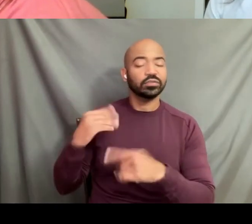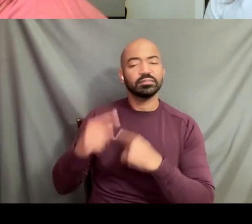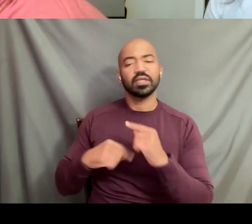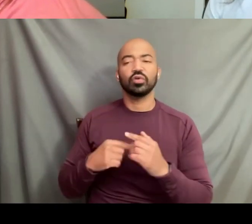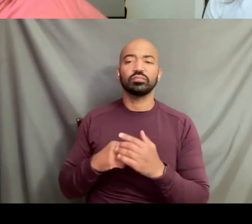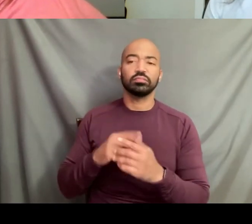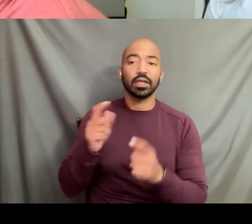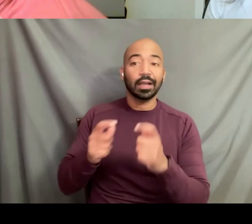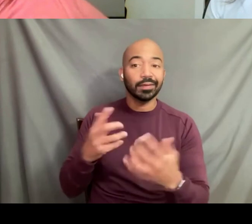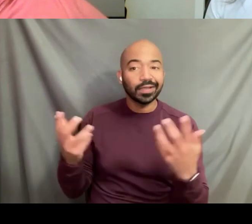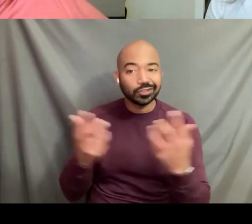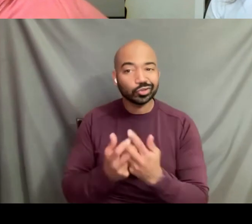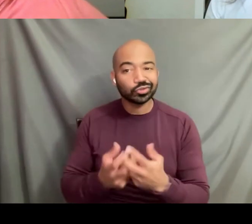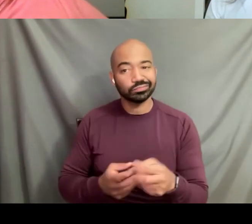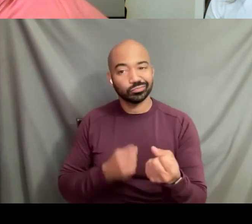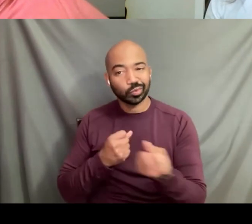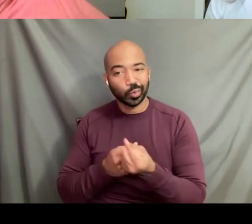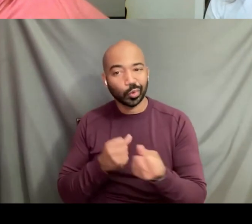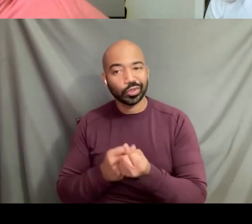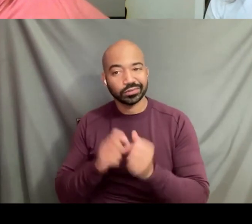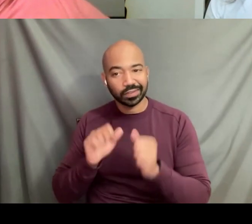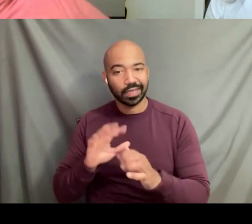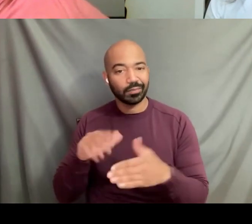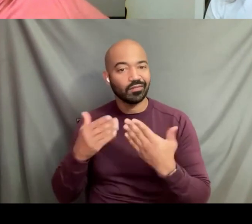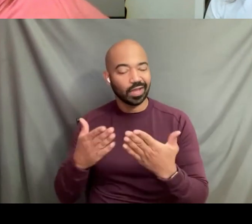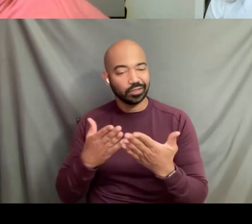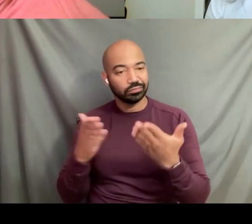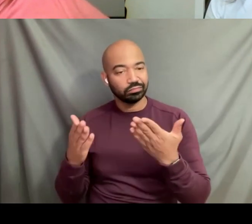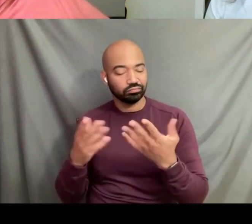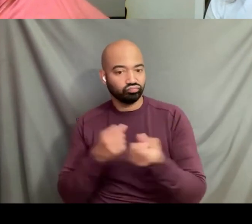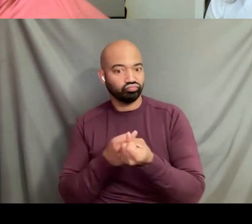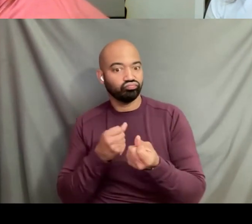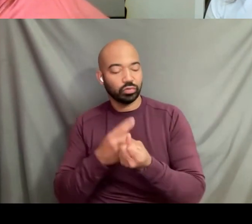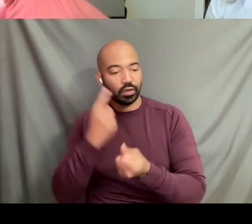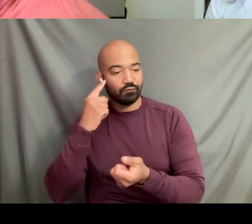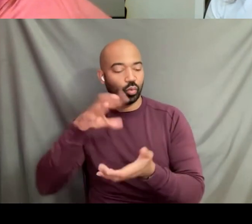that might benefit the student, that we send on to their placement